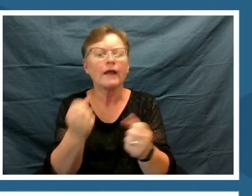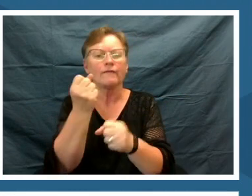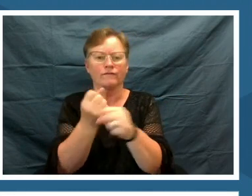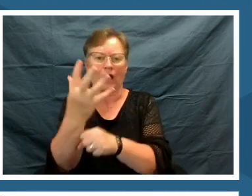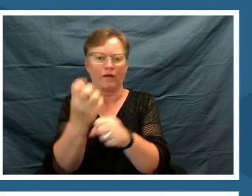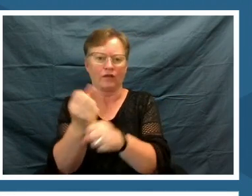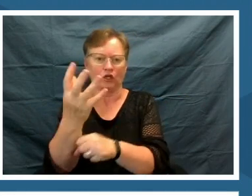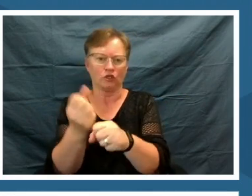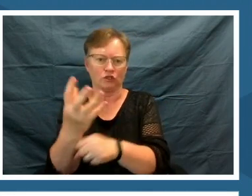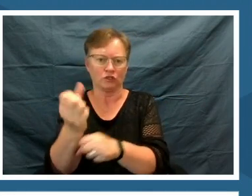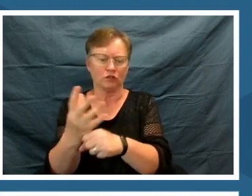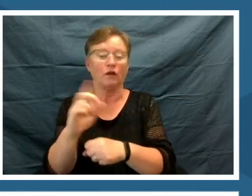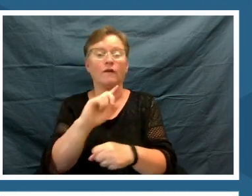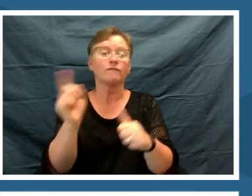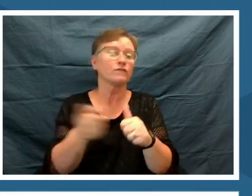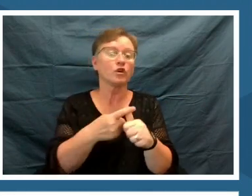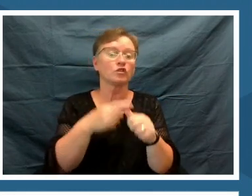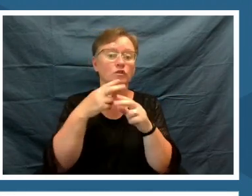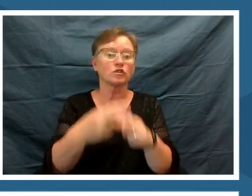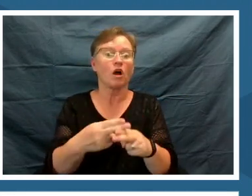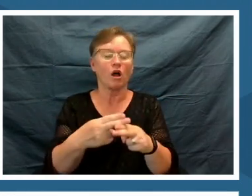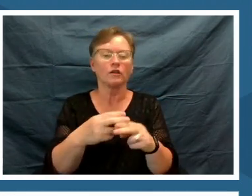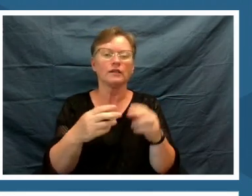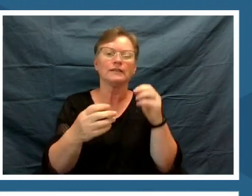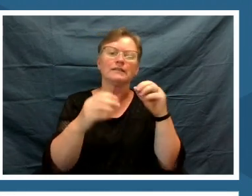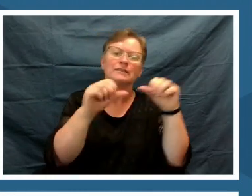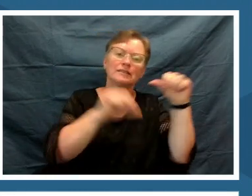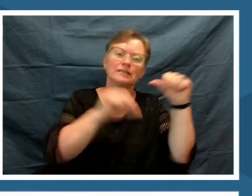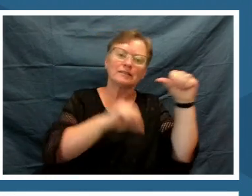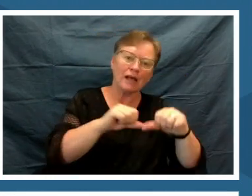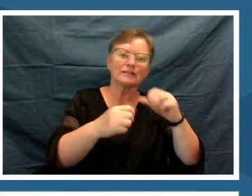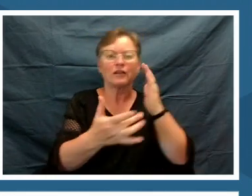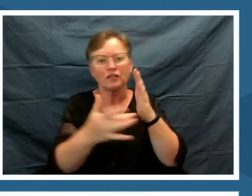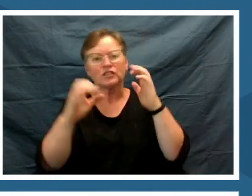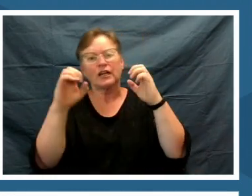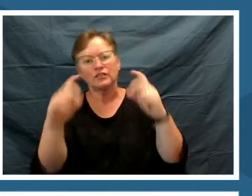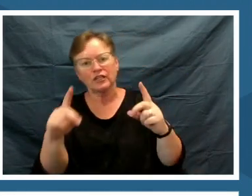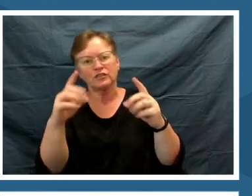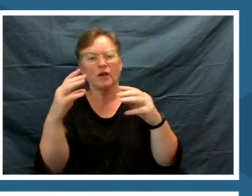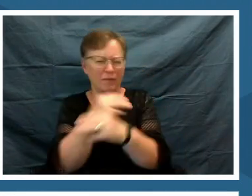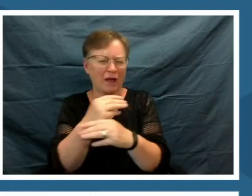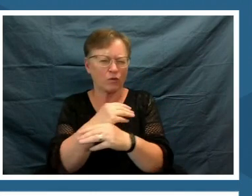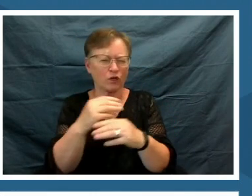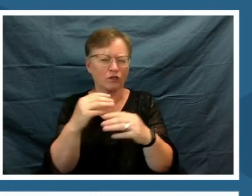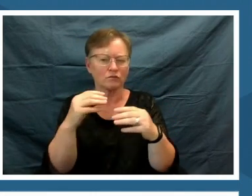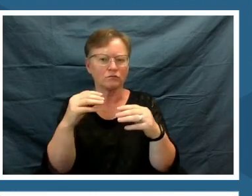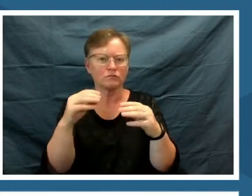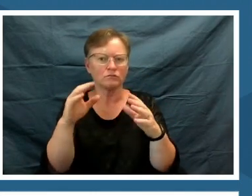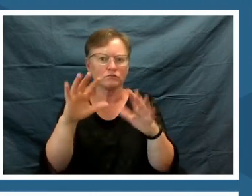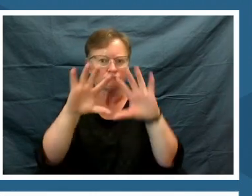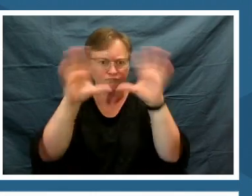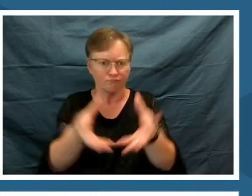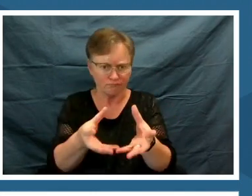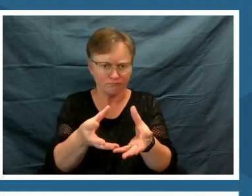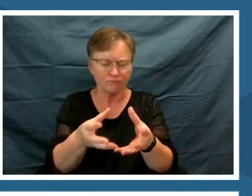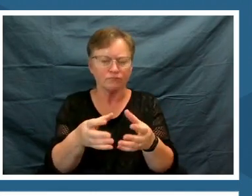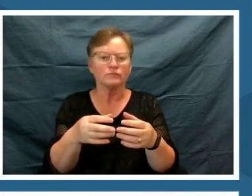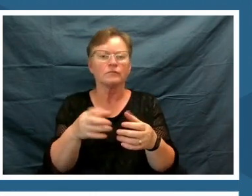and mathematics education five-year strategic plan very creative and it was